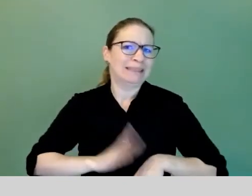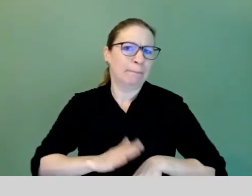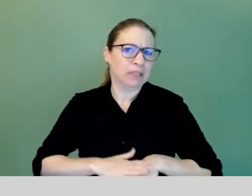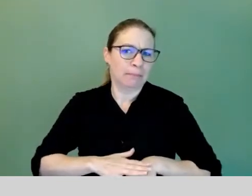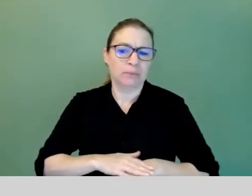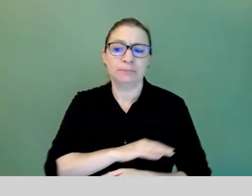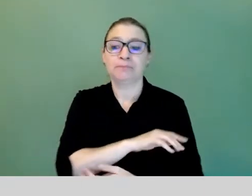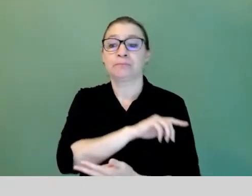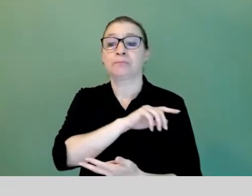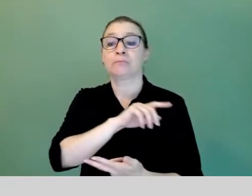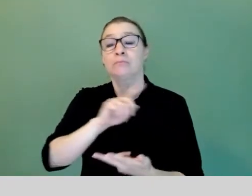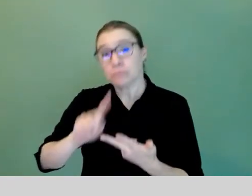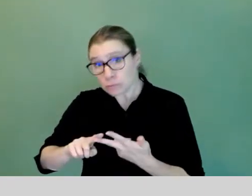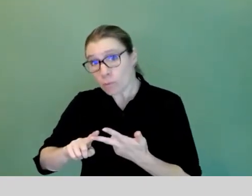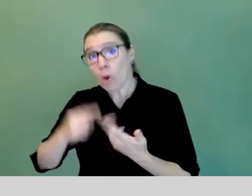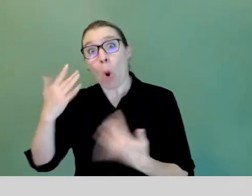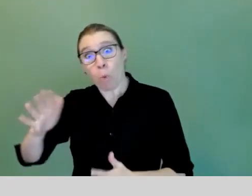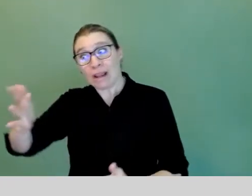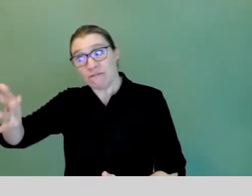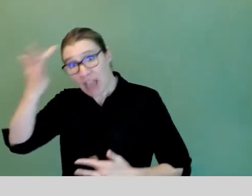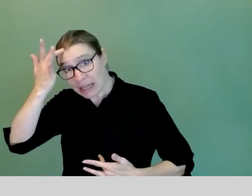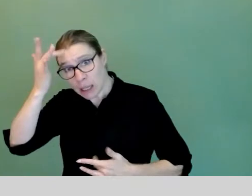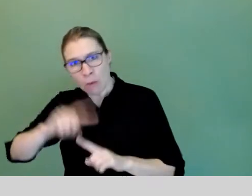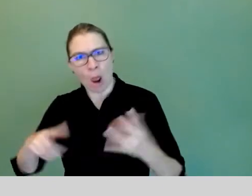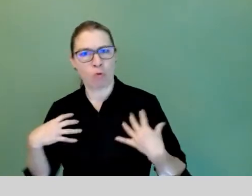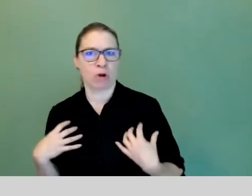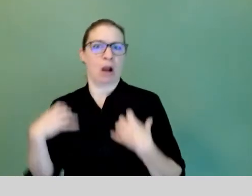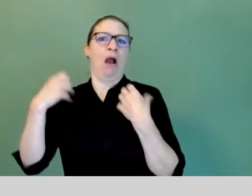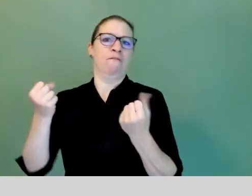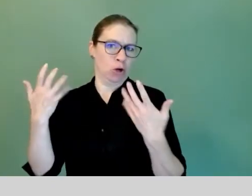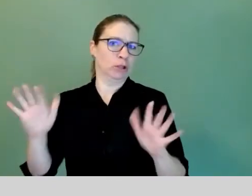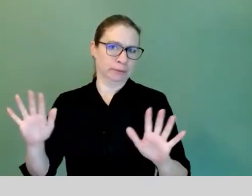infected with a pathogen, but have been able to eradicate it.